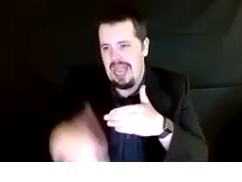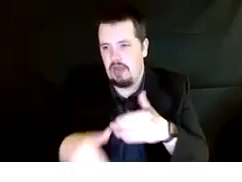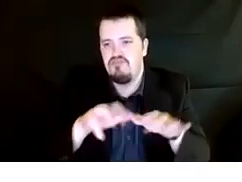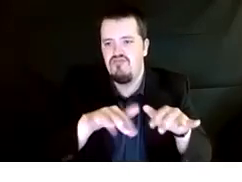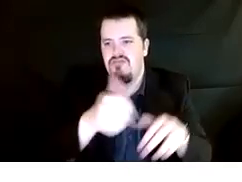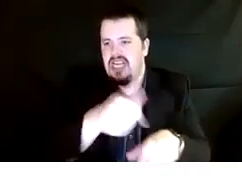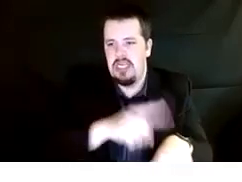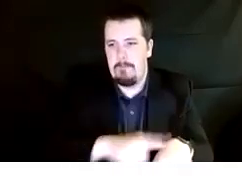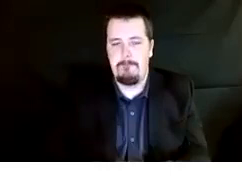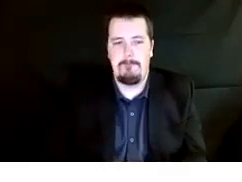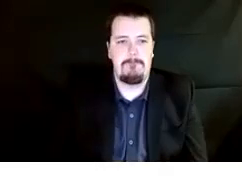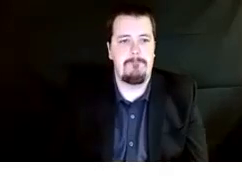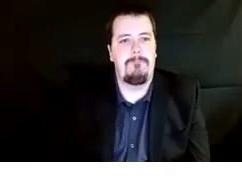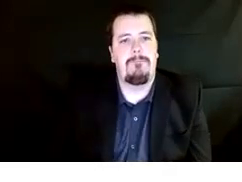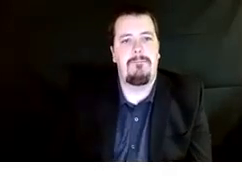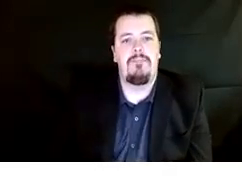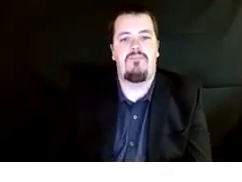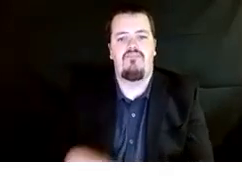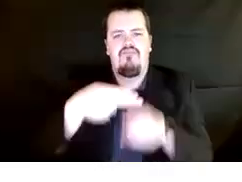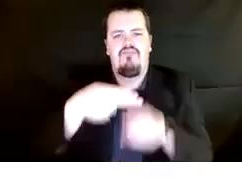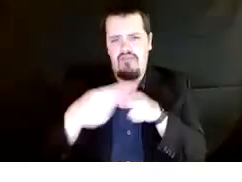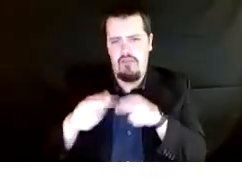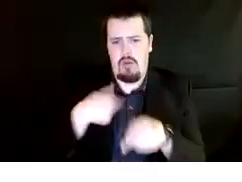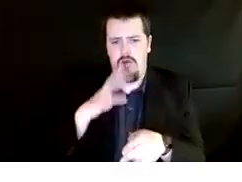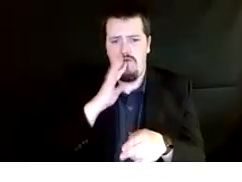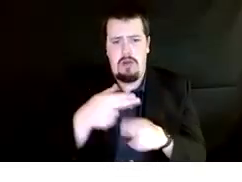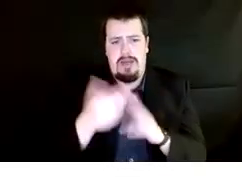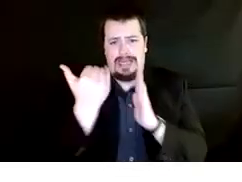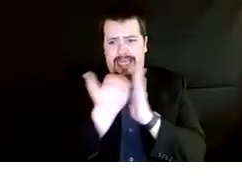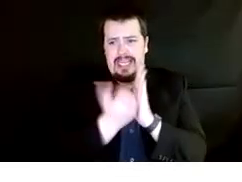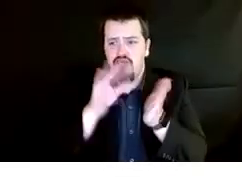so um briefly I'm going to talk about these lessons learned.. we're going to address